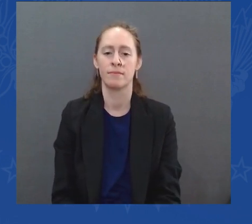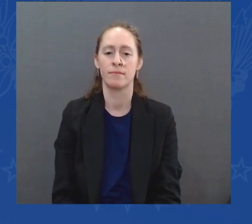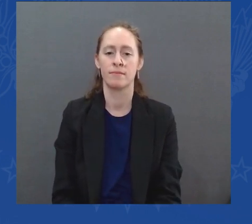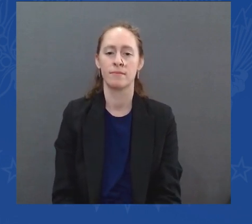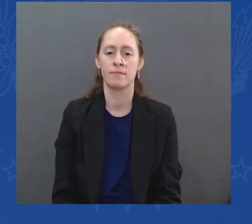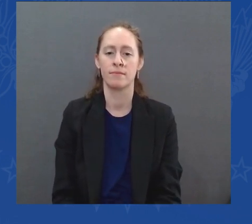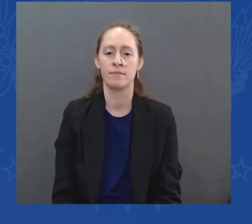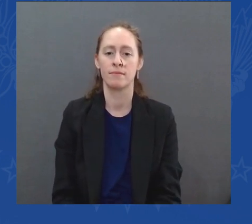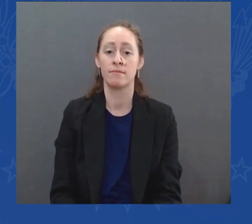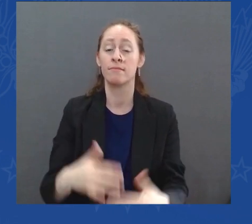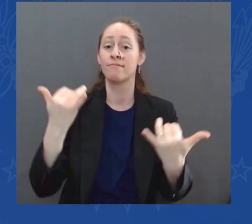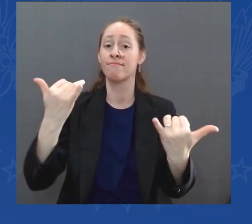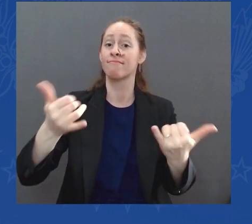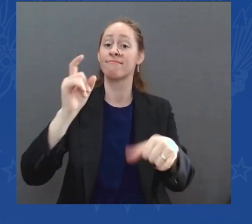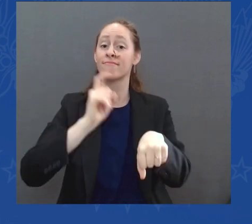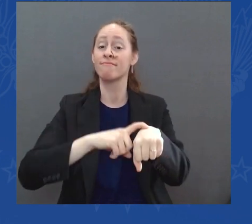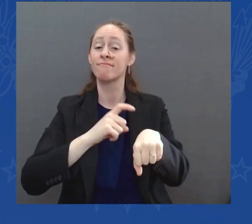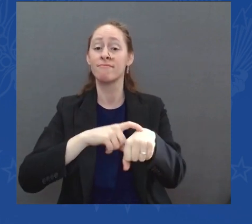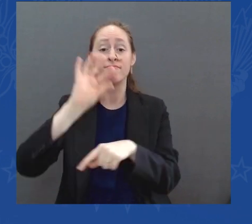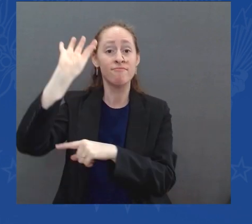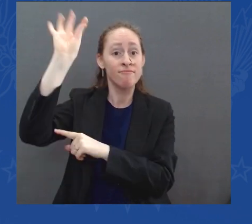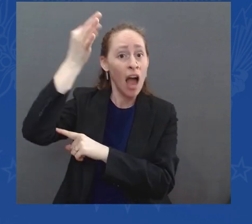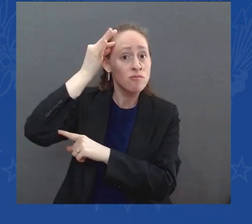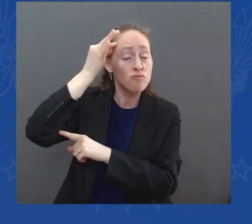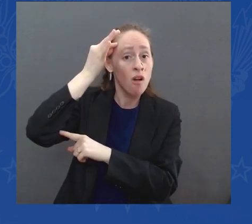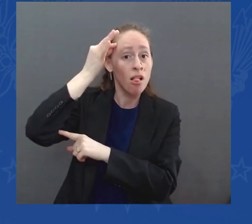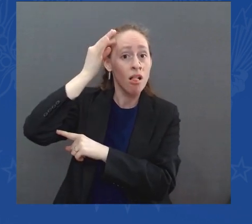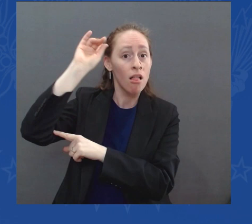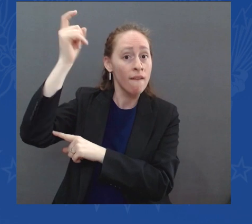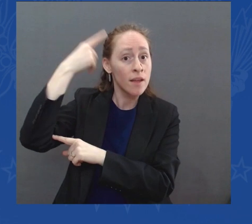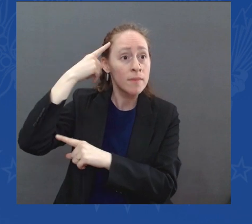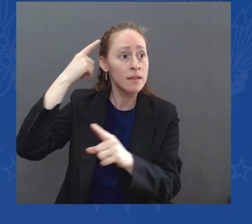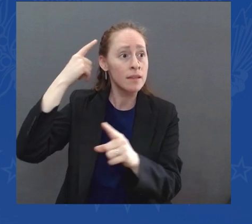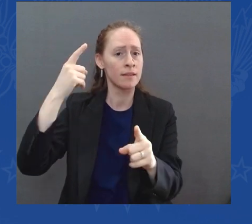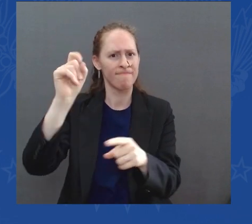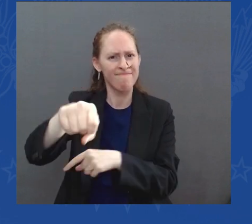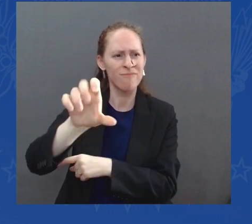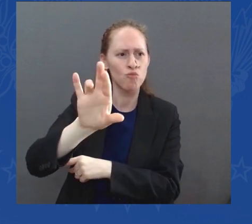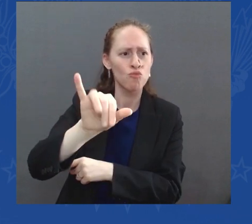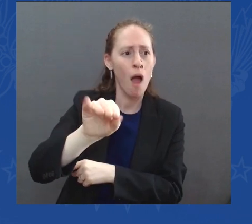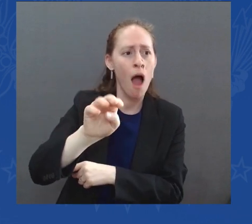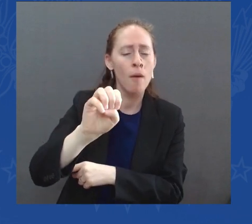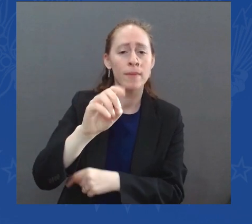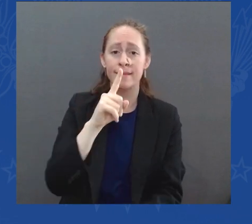Lynching was not considered a crime by the federal government.